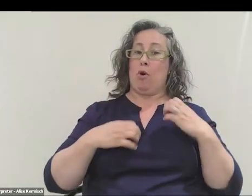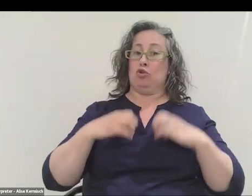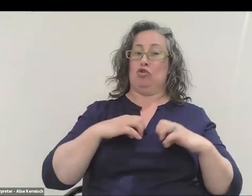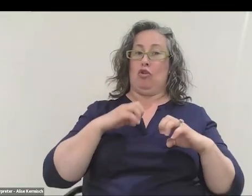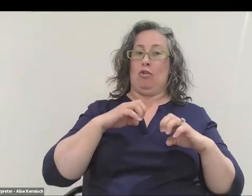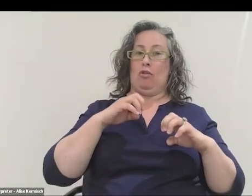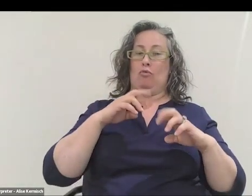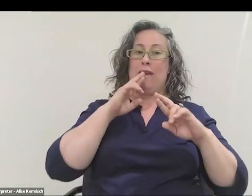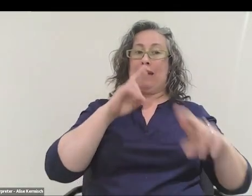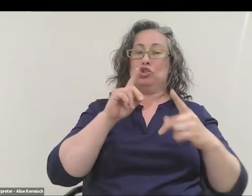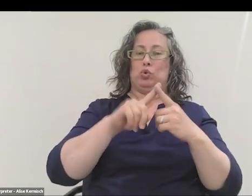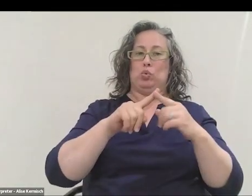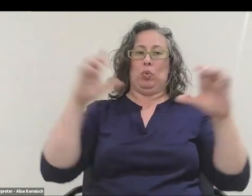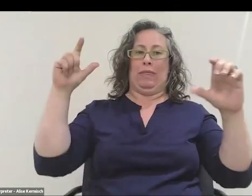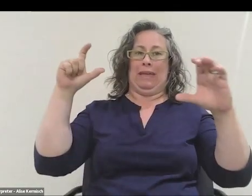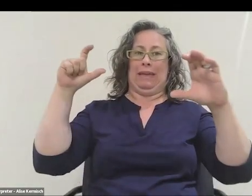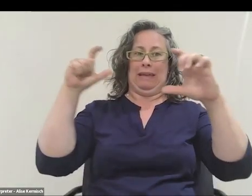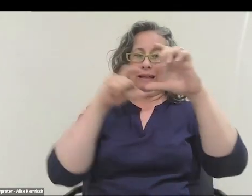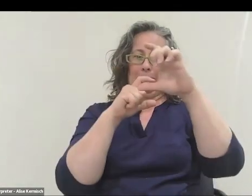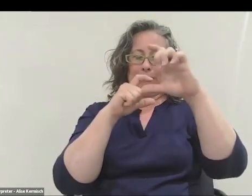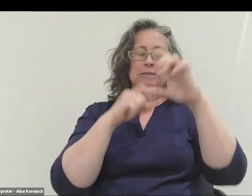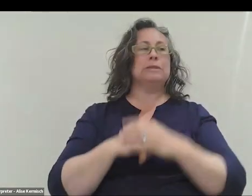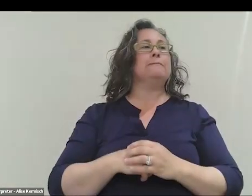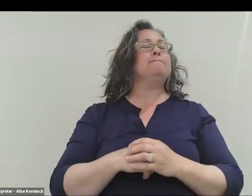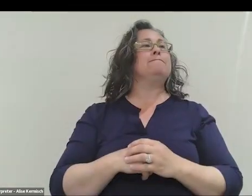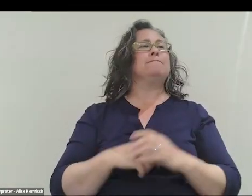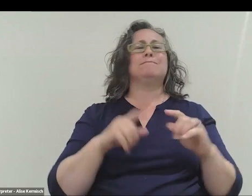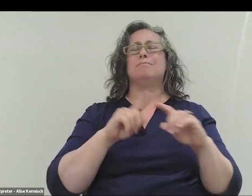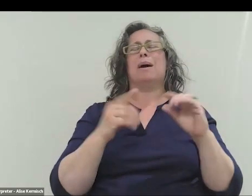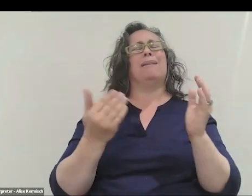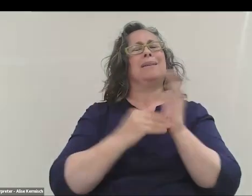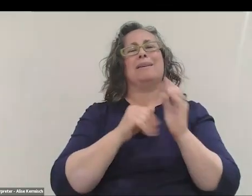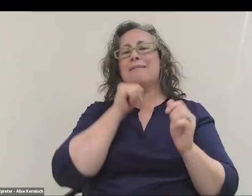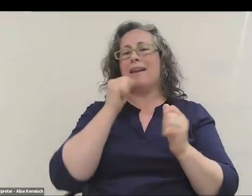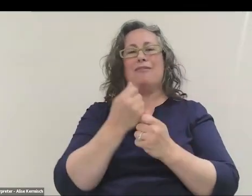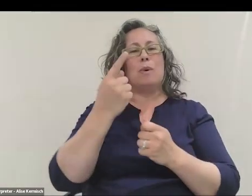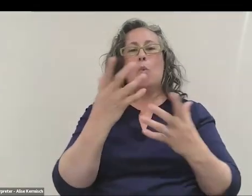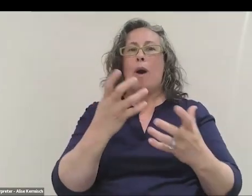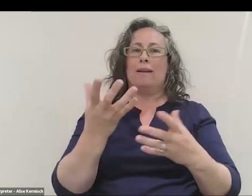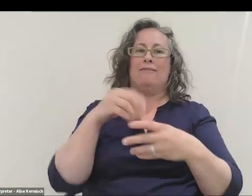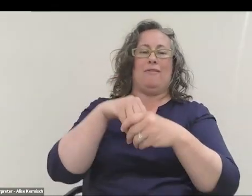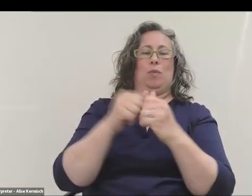It's cool to be part of that event as well. Again, not everybody wants to be a part of that, and not everybody wants to experience an eclipse with sound,